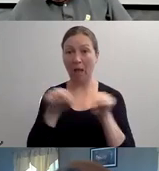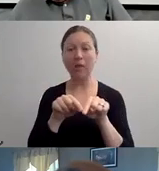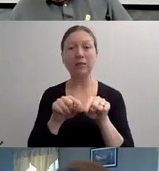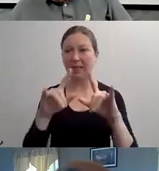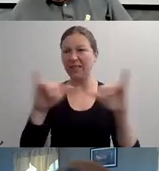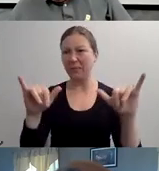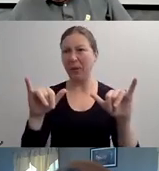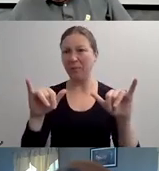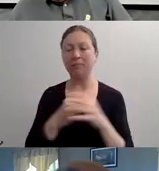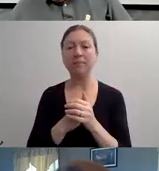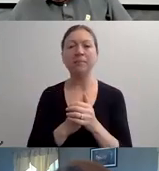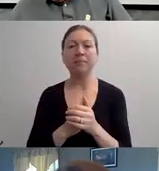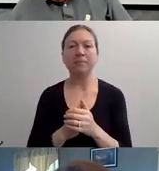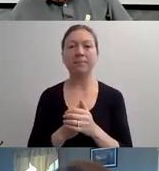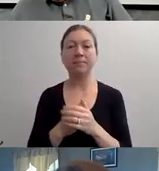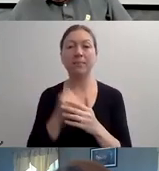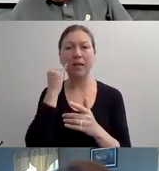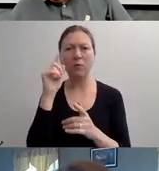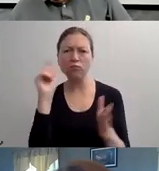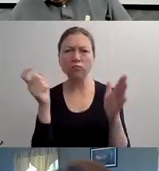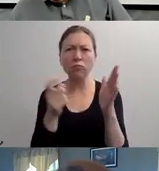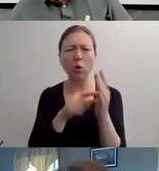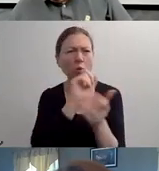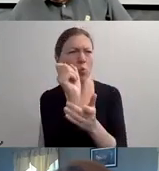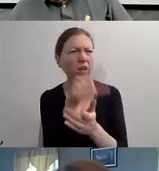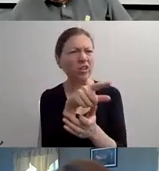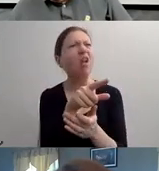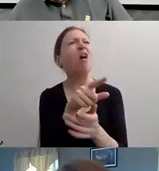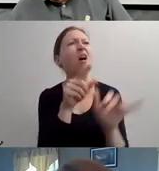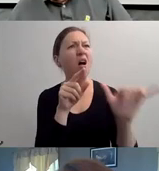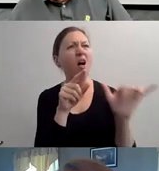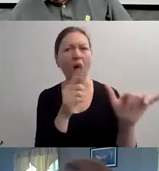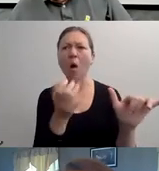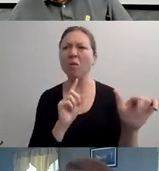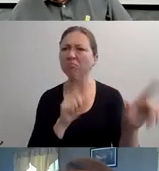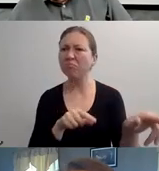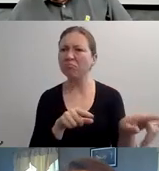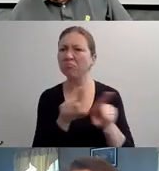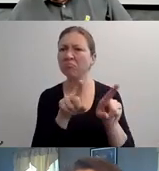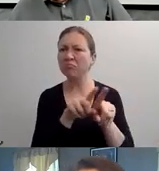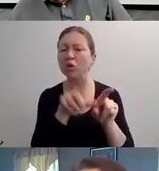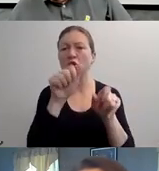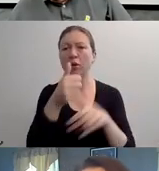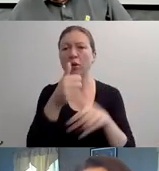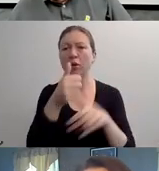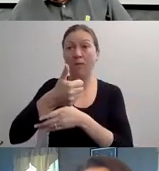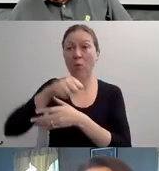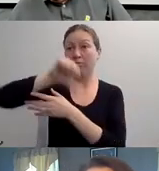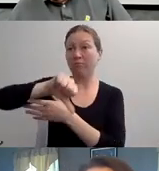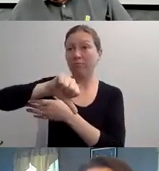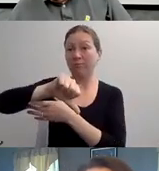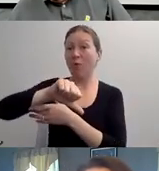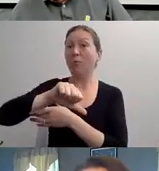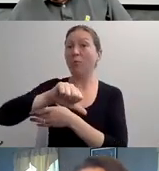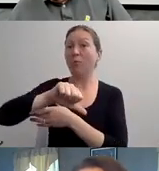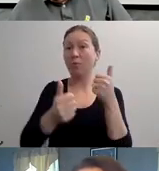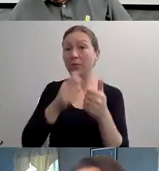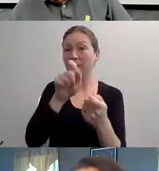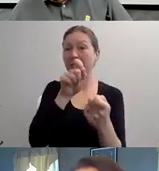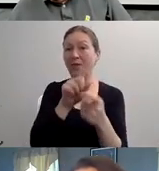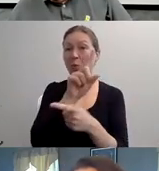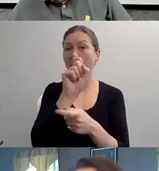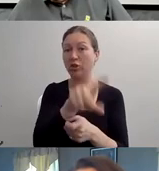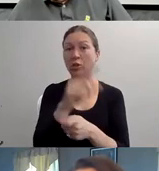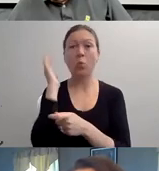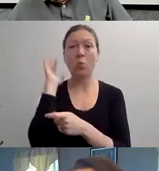SHE IS A AN ALUMNA OF THE CLASS OF 2015 AND SUBSEQUENTLY JOINED THE MISSION TO ADVANCE